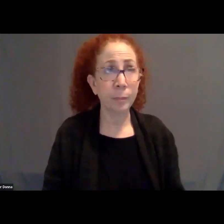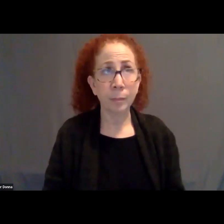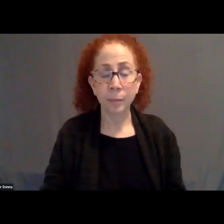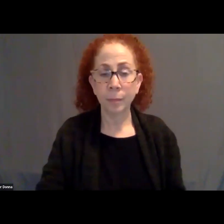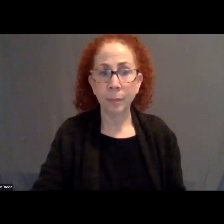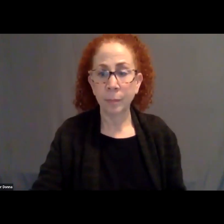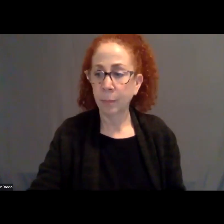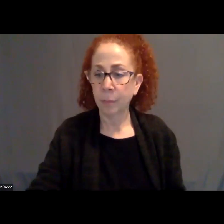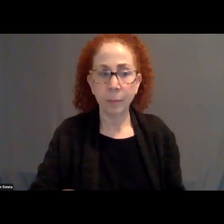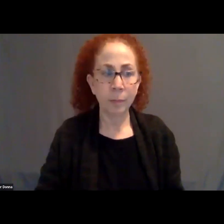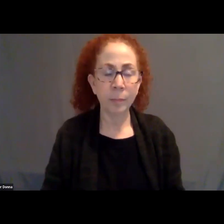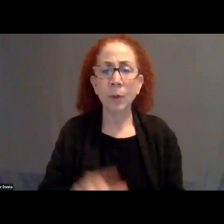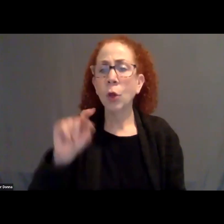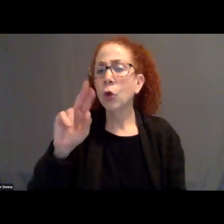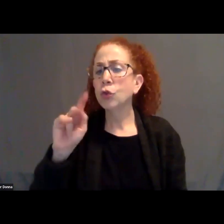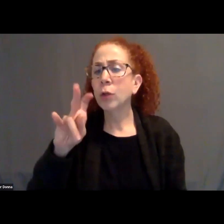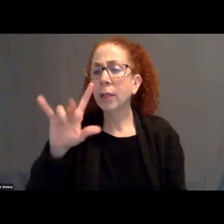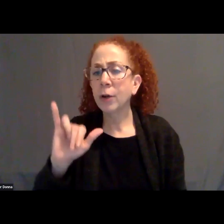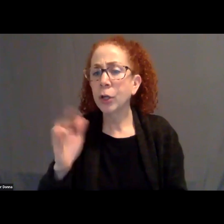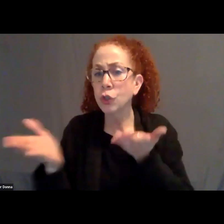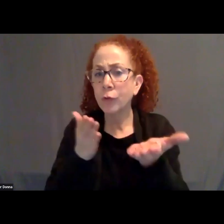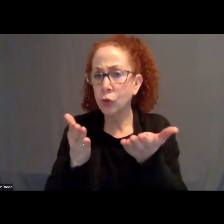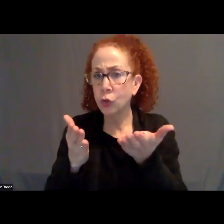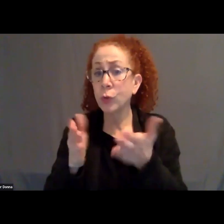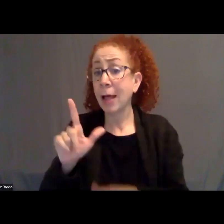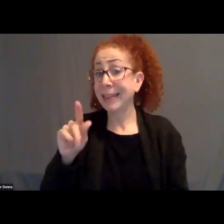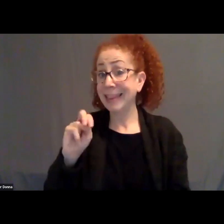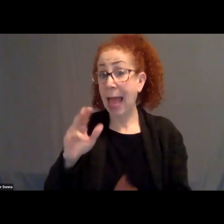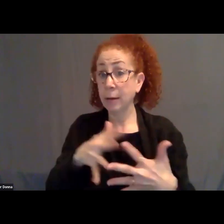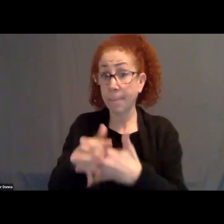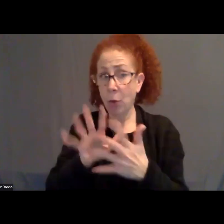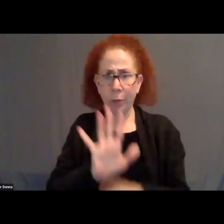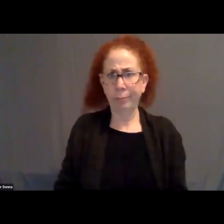Tutelary servitude was widespread throughout Latin America and became